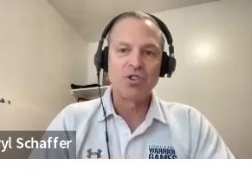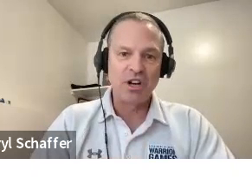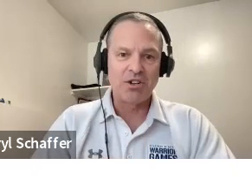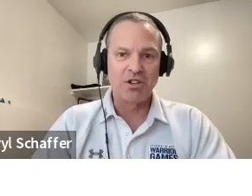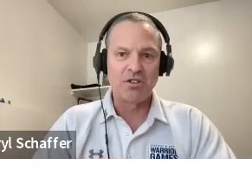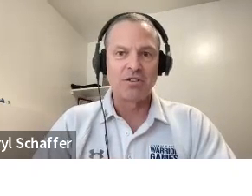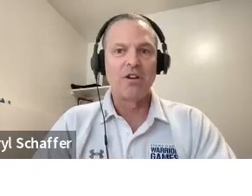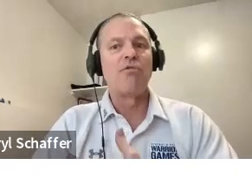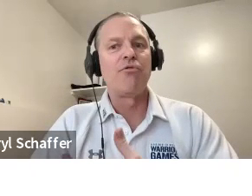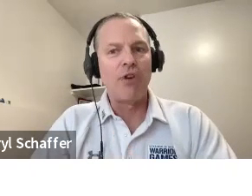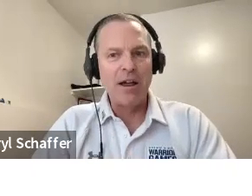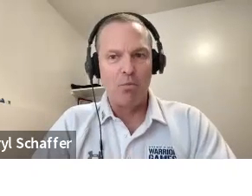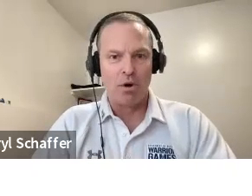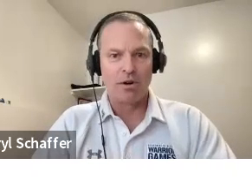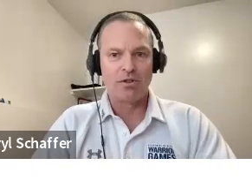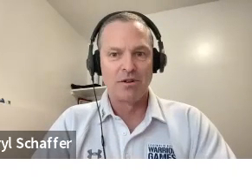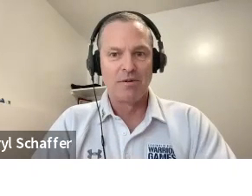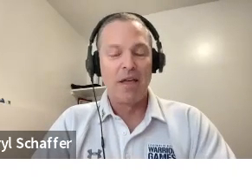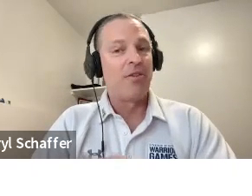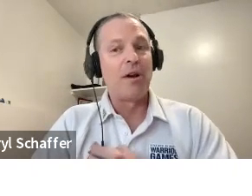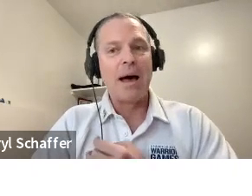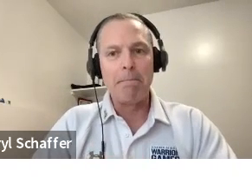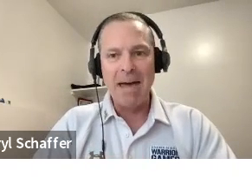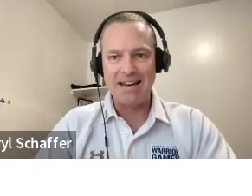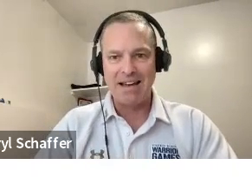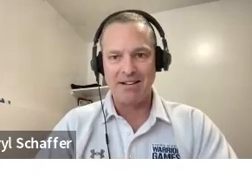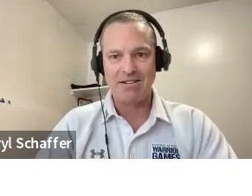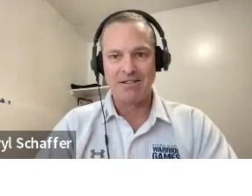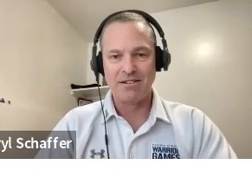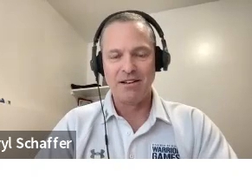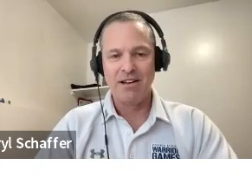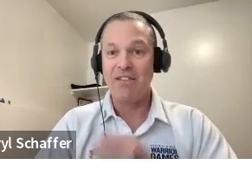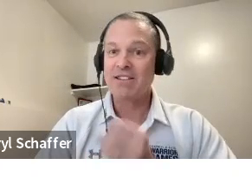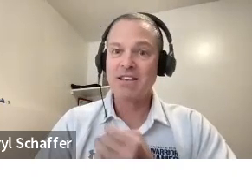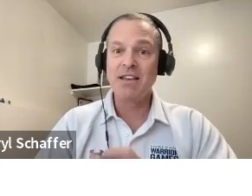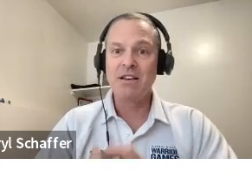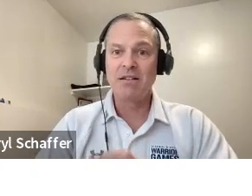the ESF, the nims, national incident management system, incident command